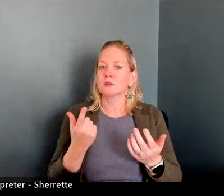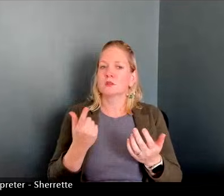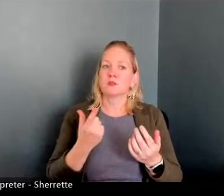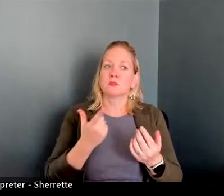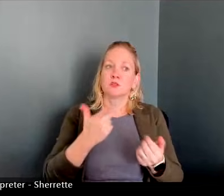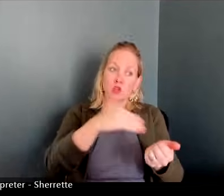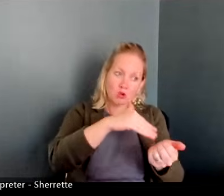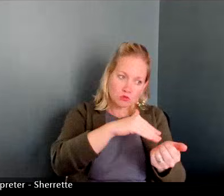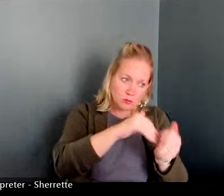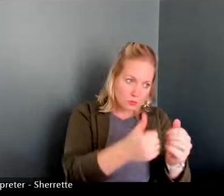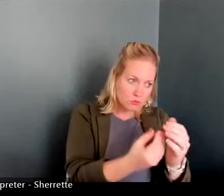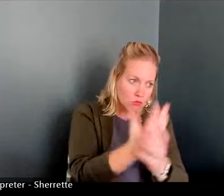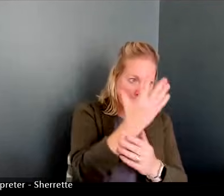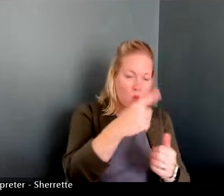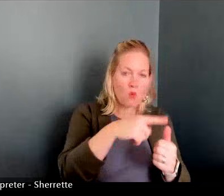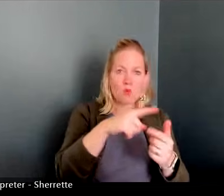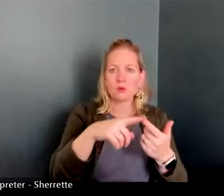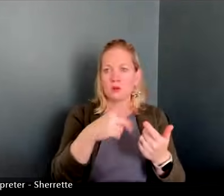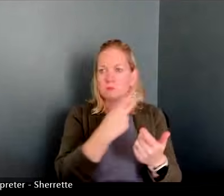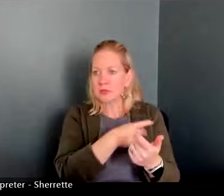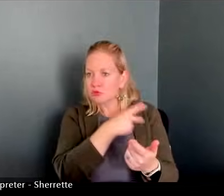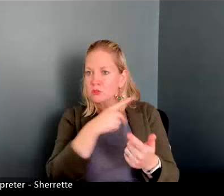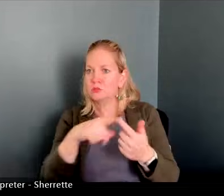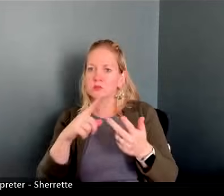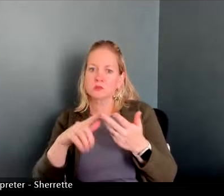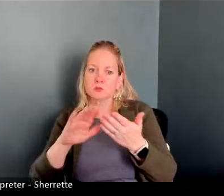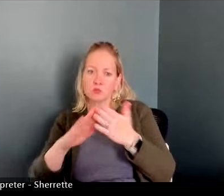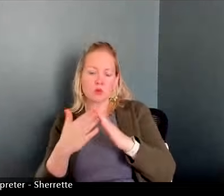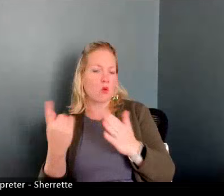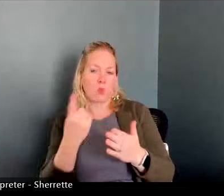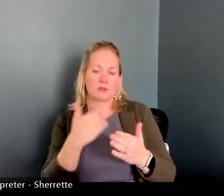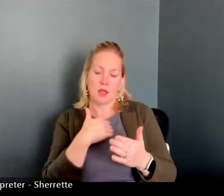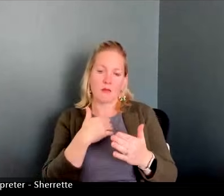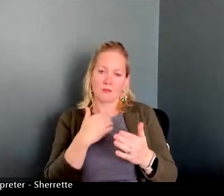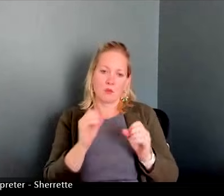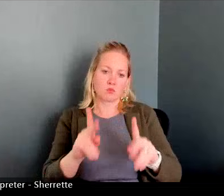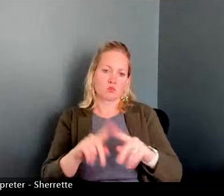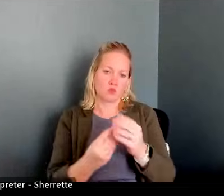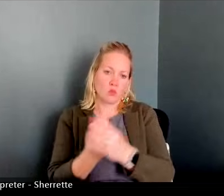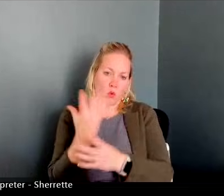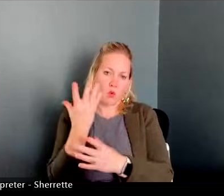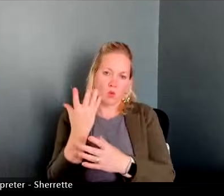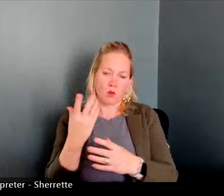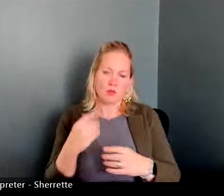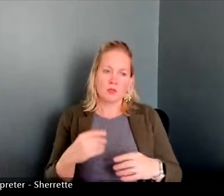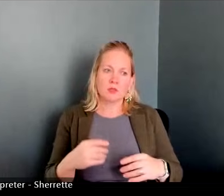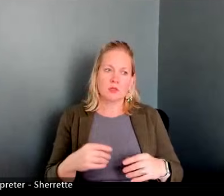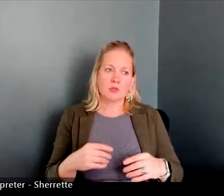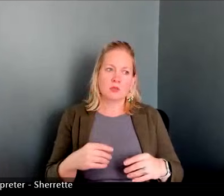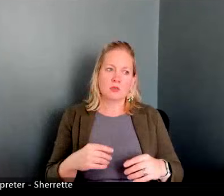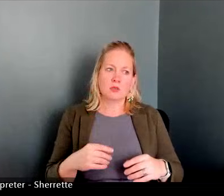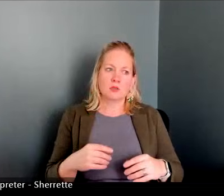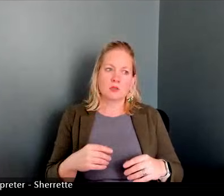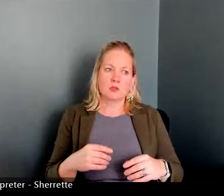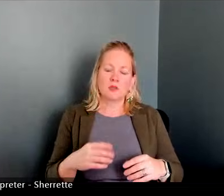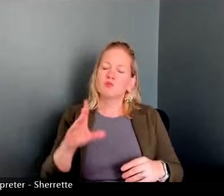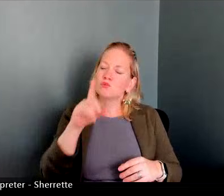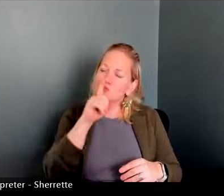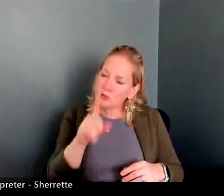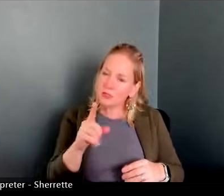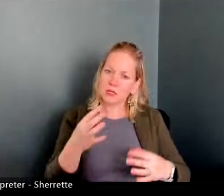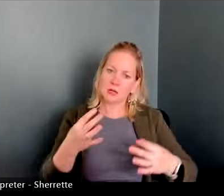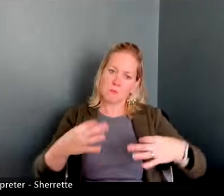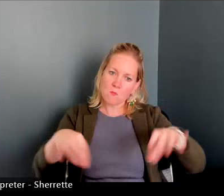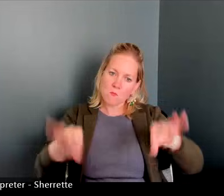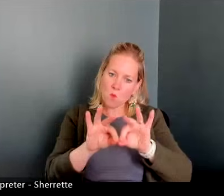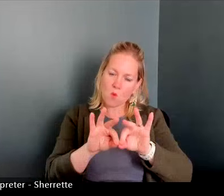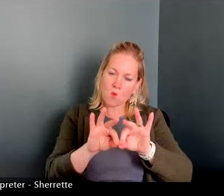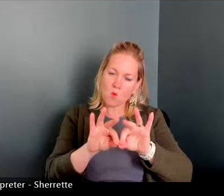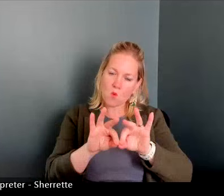the community. It's so important to see, you know, when we're -- when those organizations